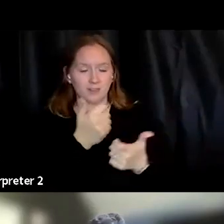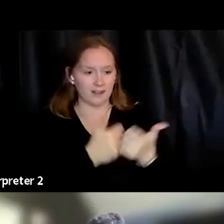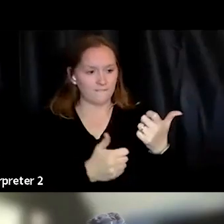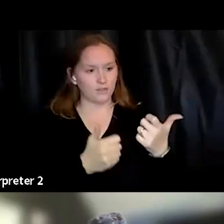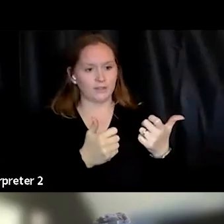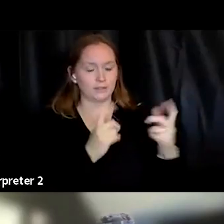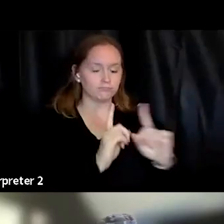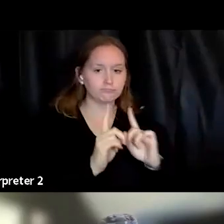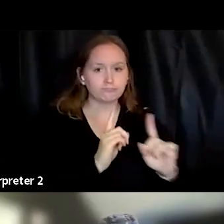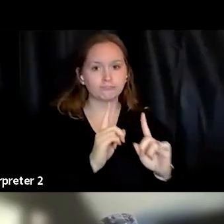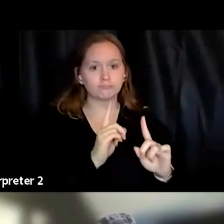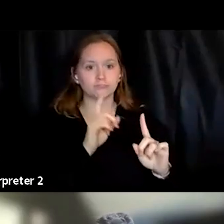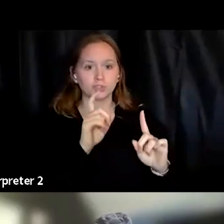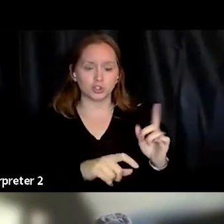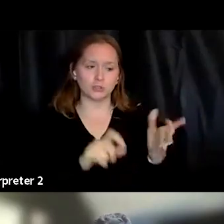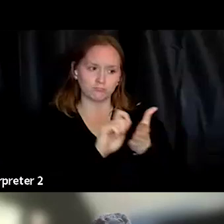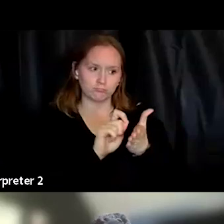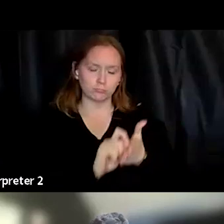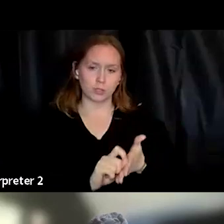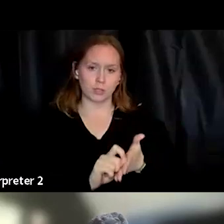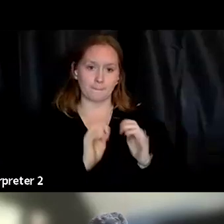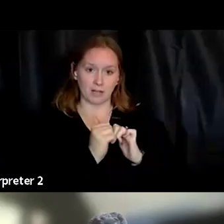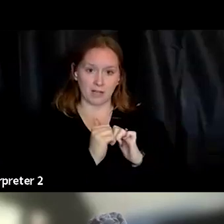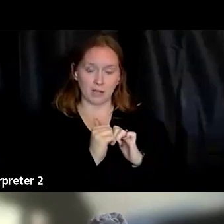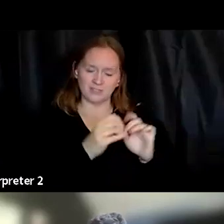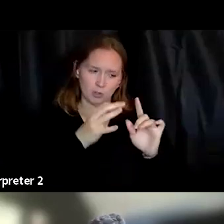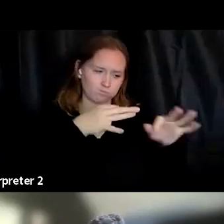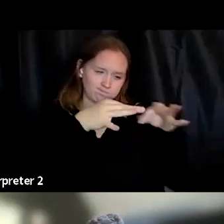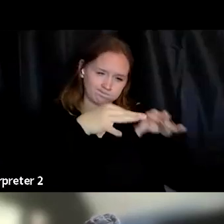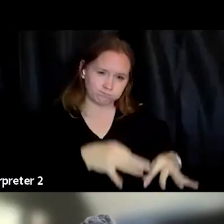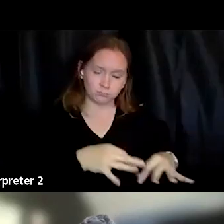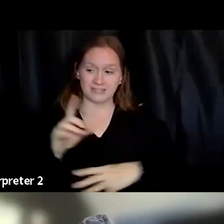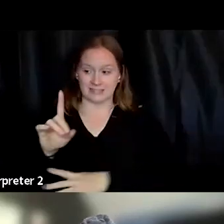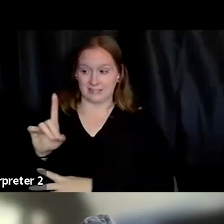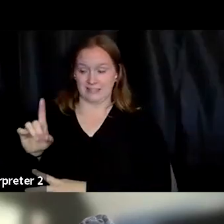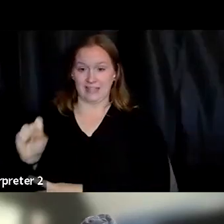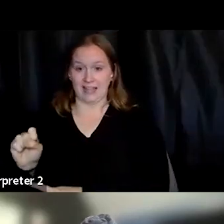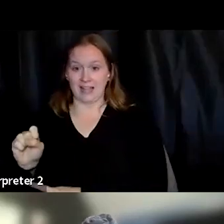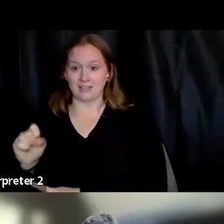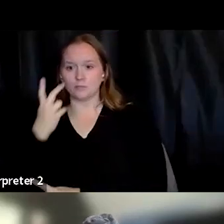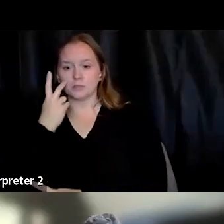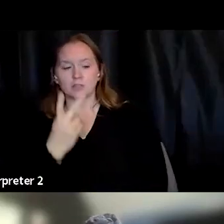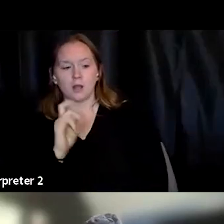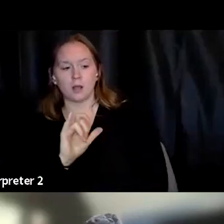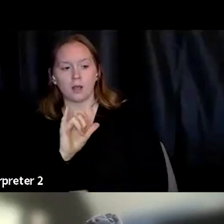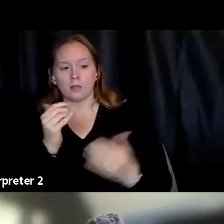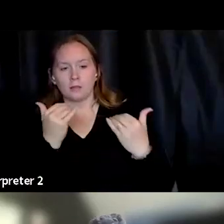should be written in a way that's so descriptive that DDS can see the person's limitations in the same way that you do.